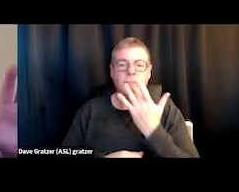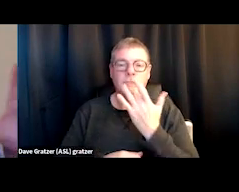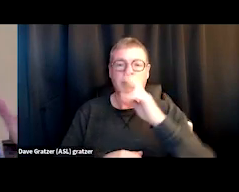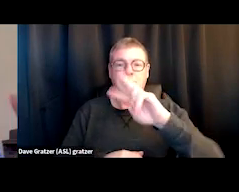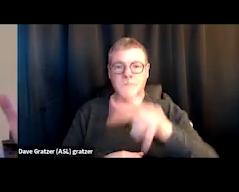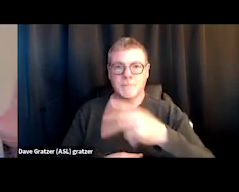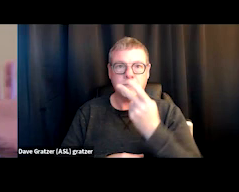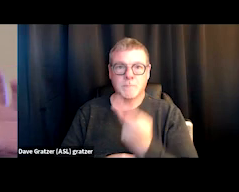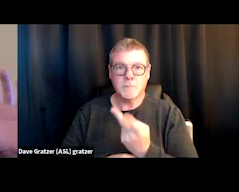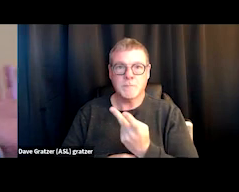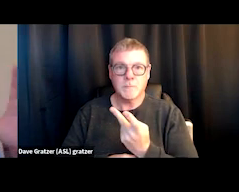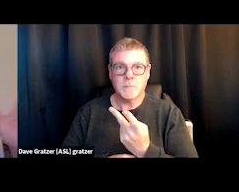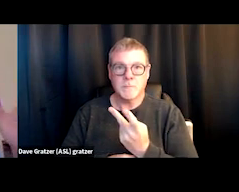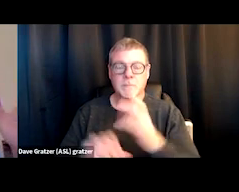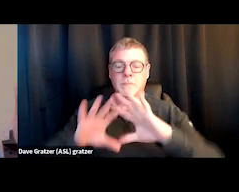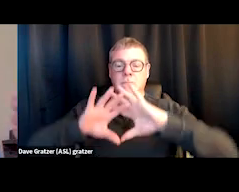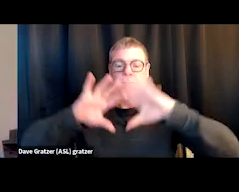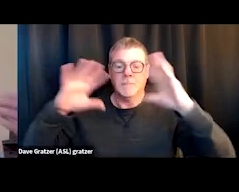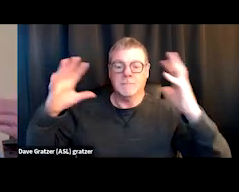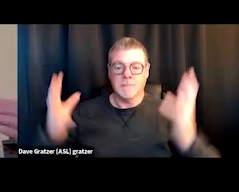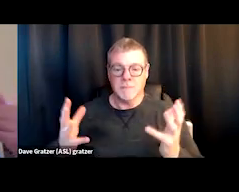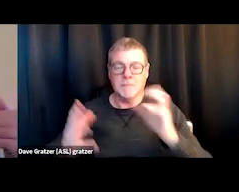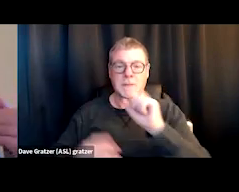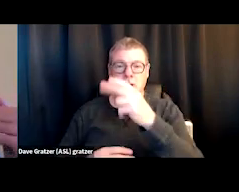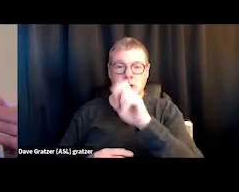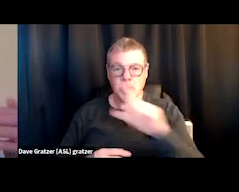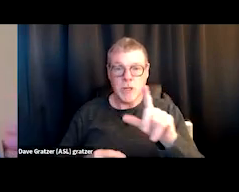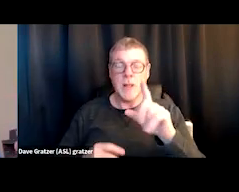and creating a shell of a program. And as guests come in,